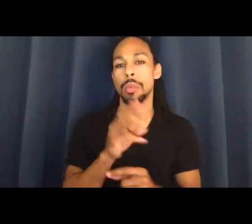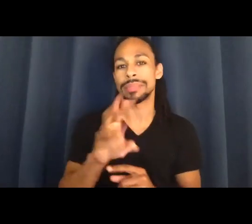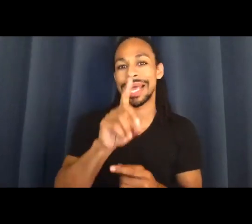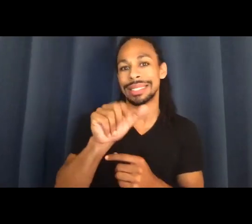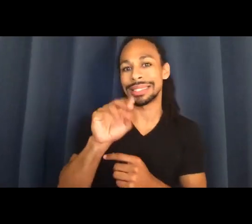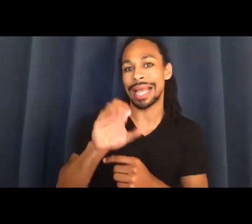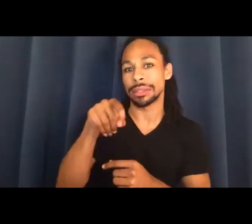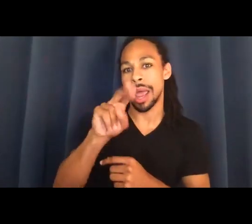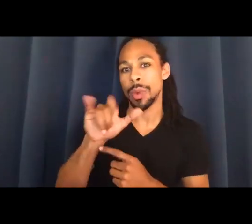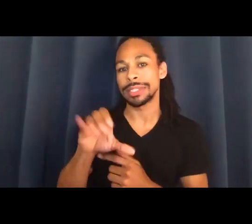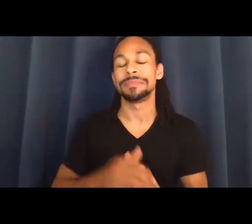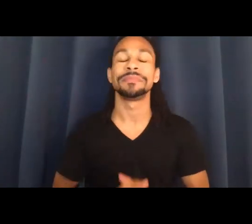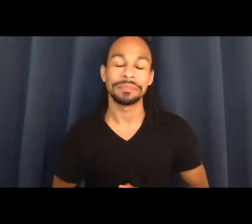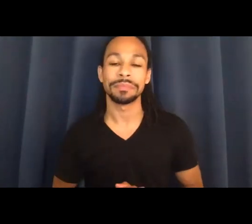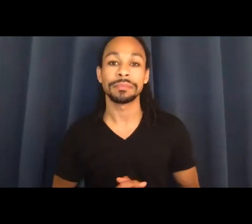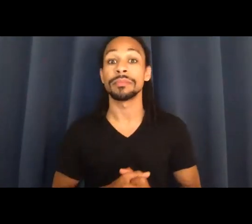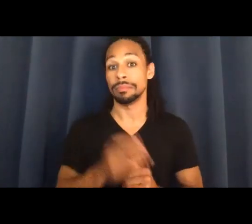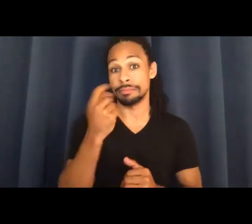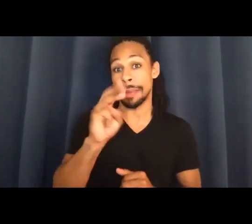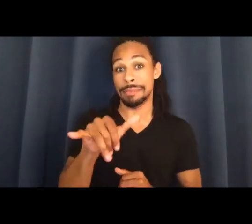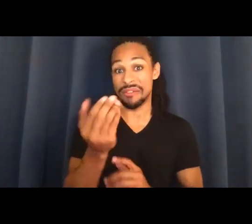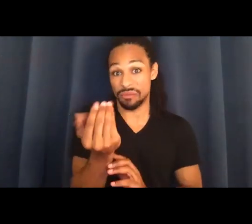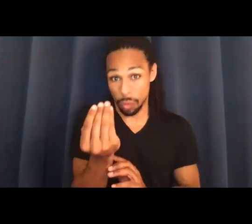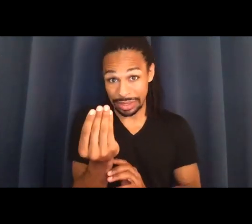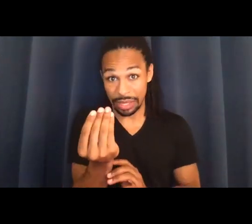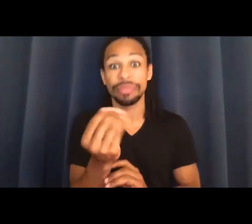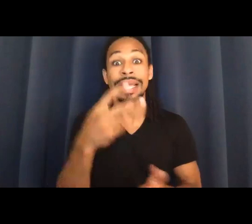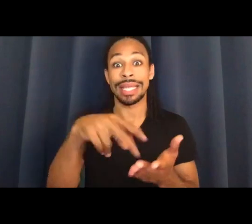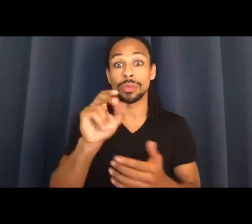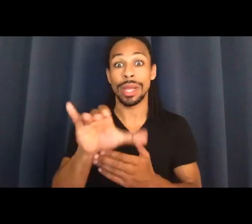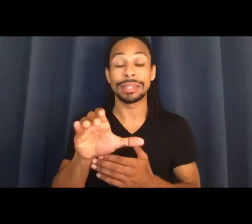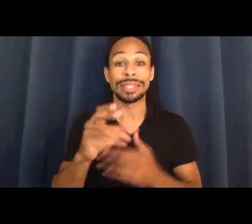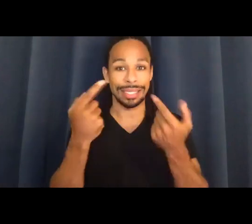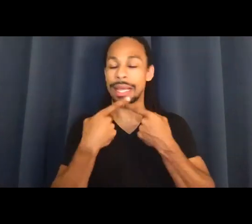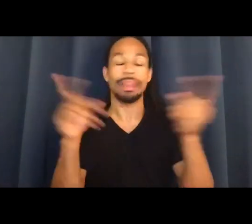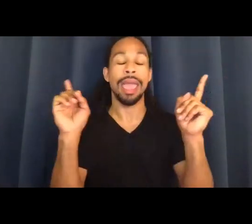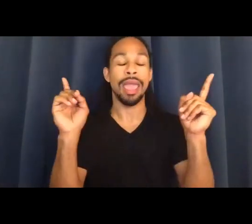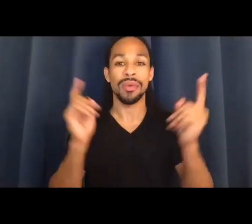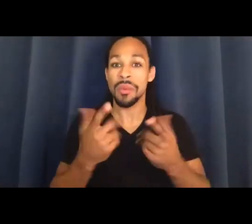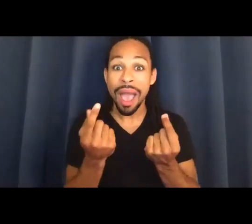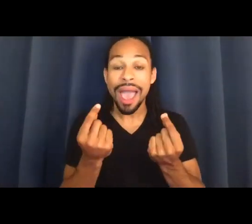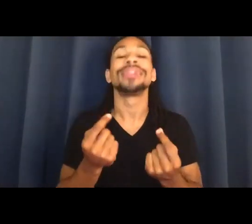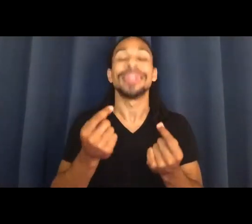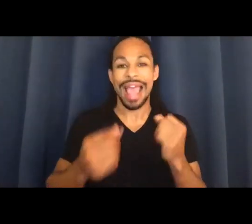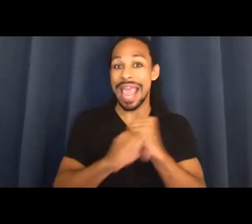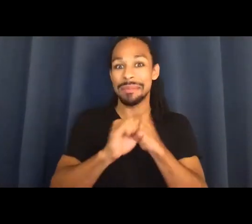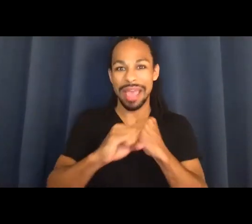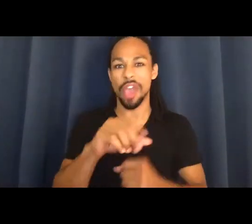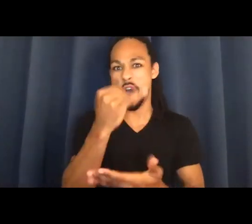On May 14, Dance/NYC declared loudly that artists are necessary workers. This campaign